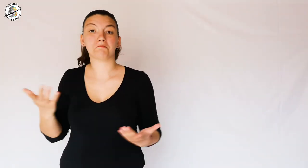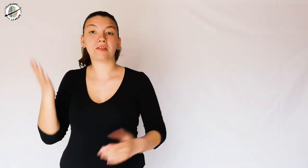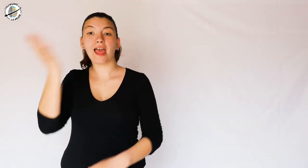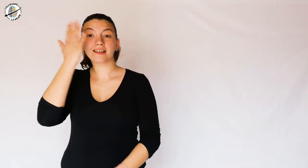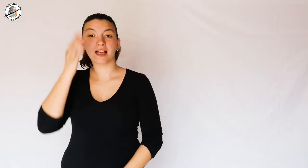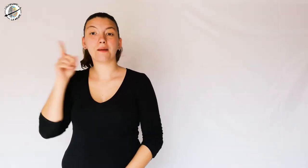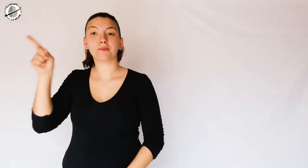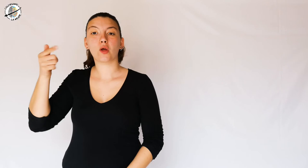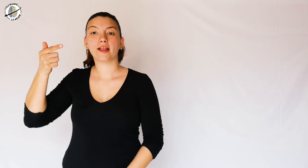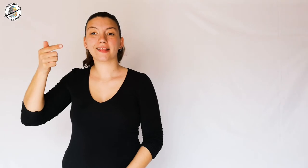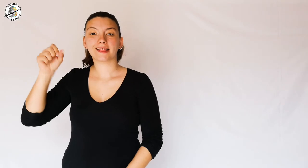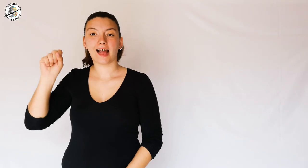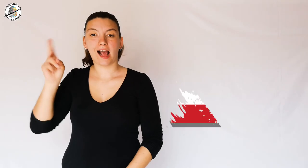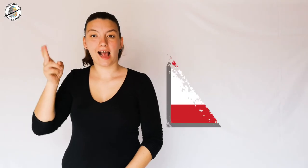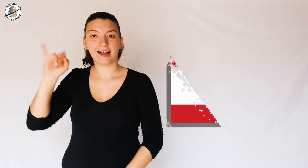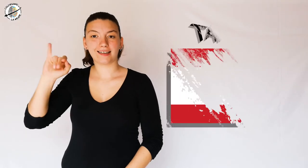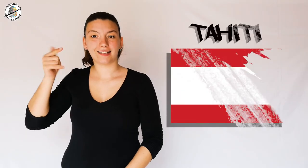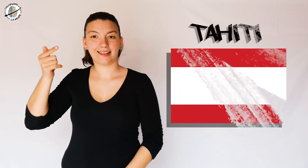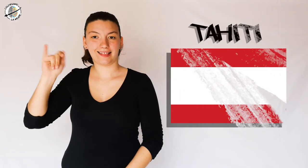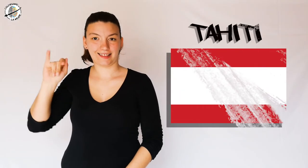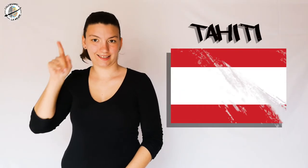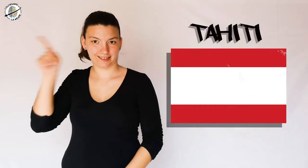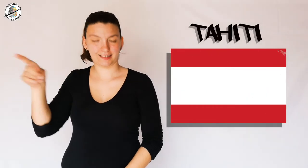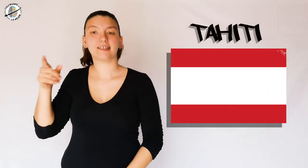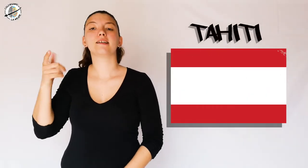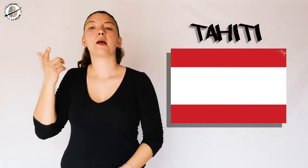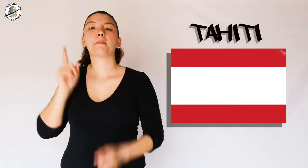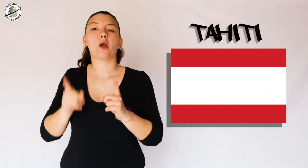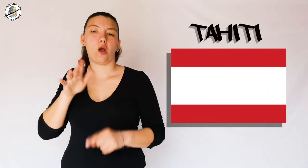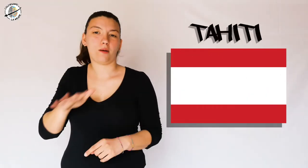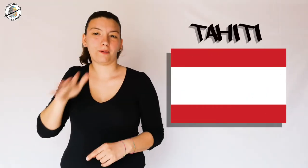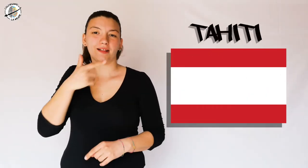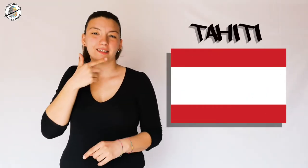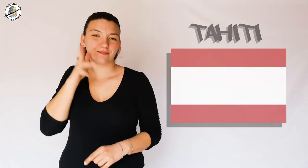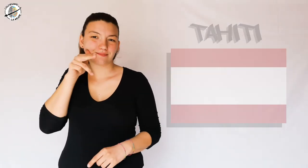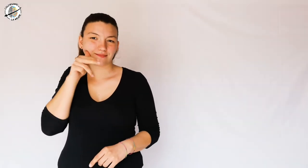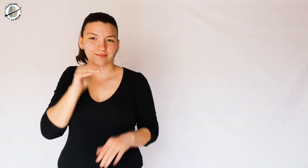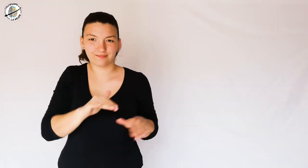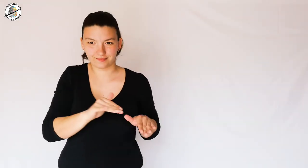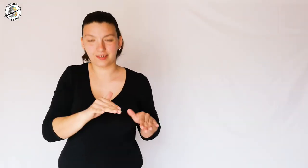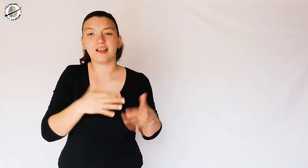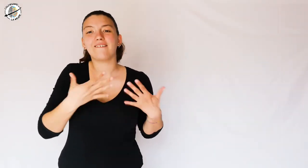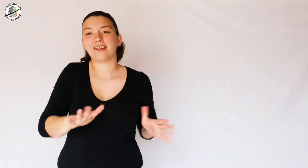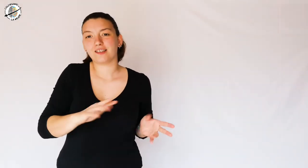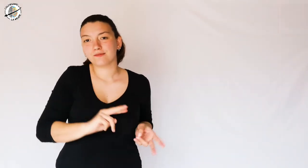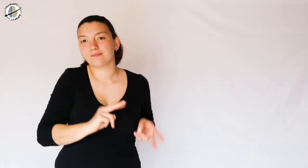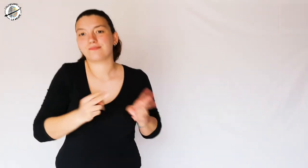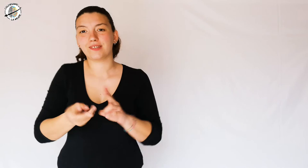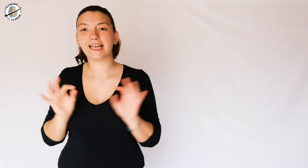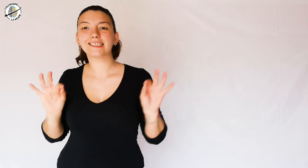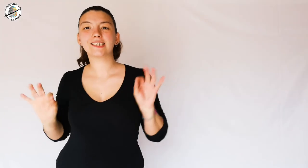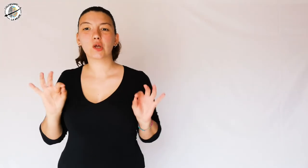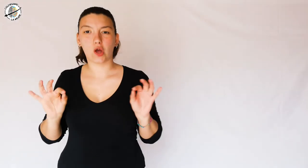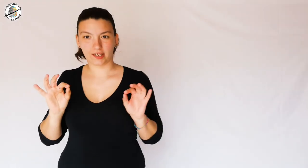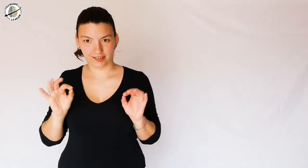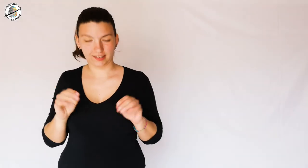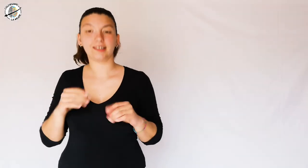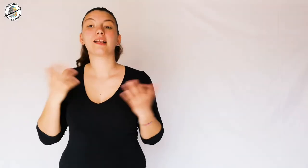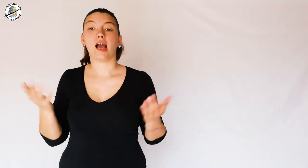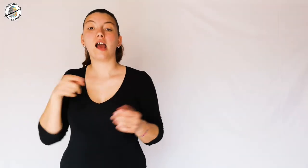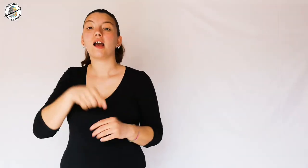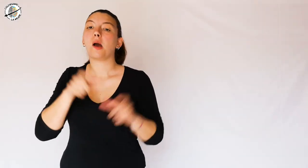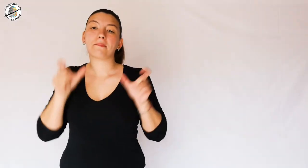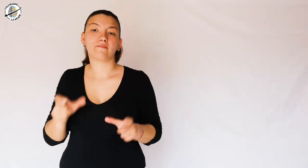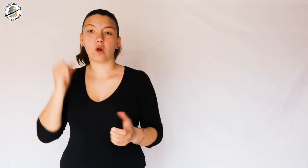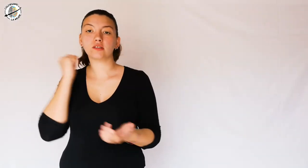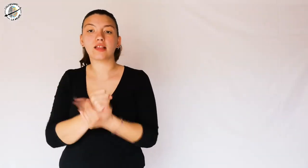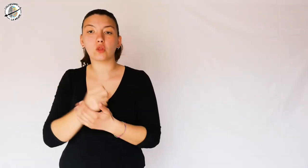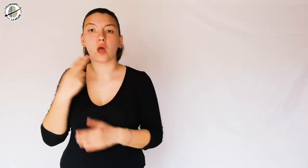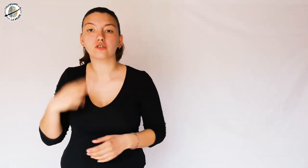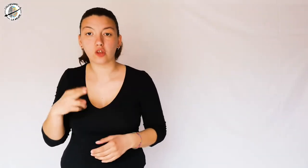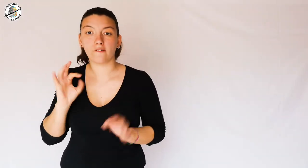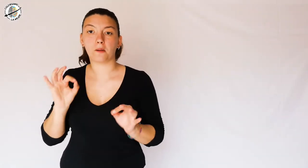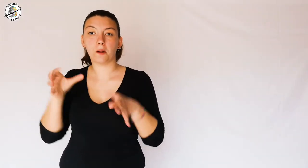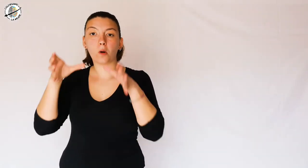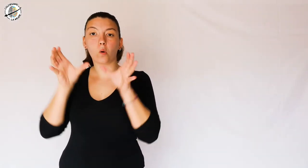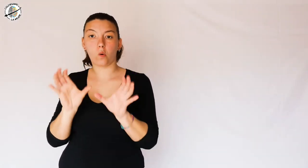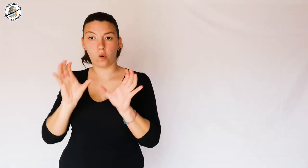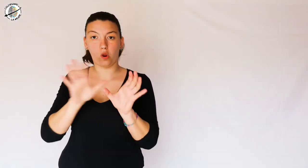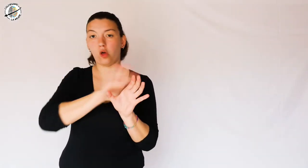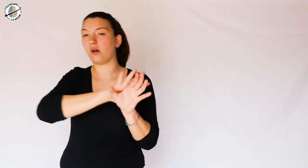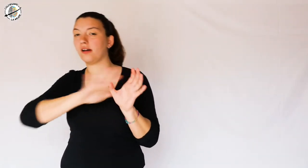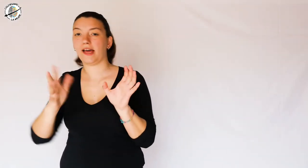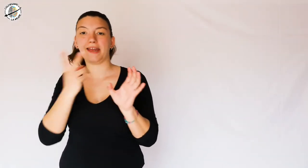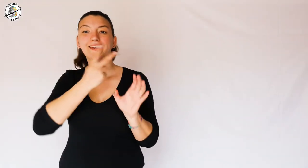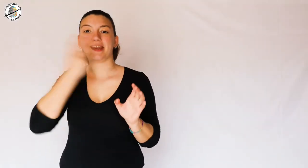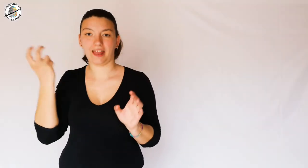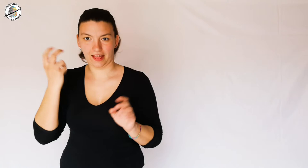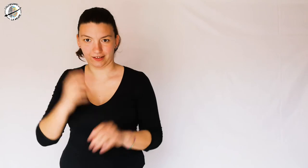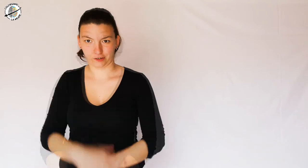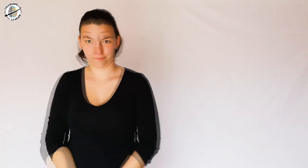For example, in Tahiti women at the beginning of their physical maturity tattooed their buttocks in black.